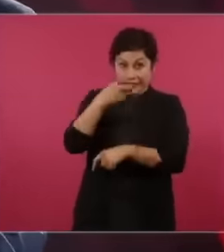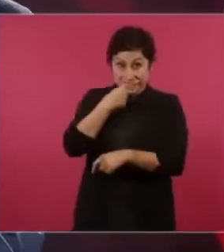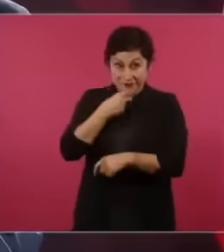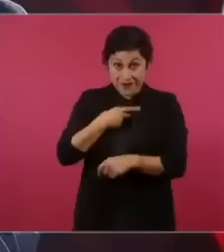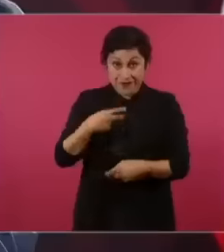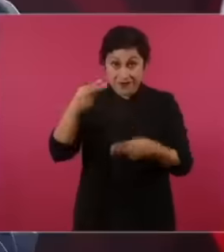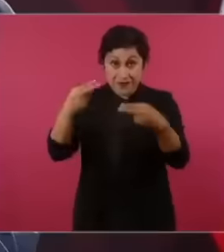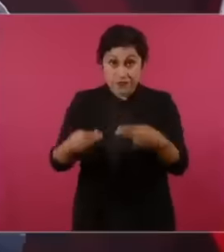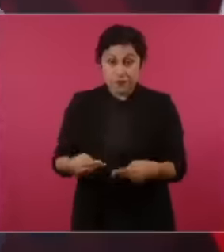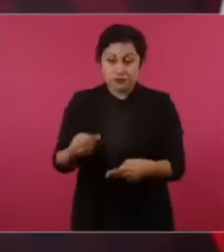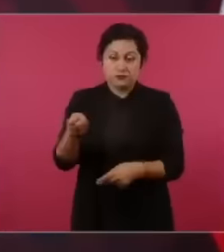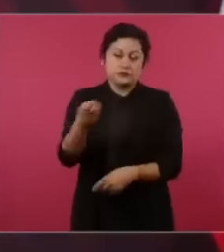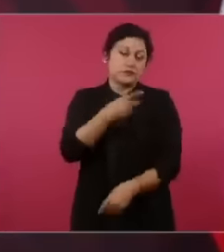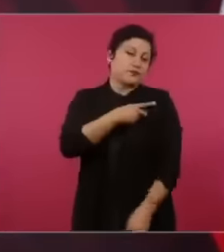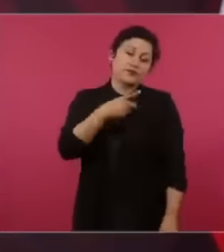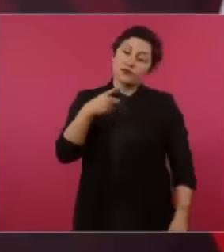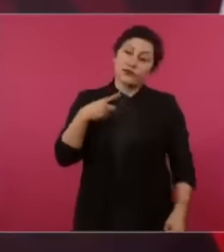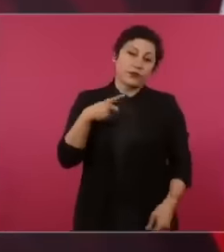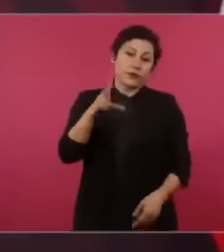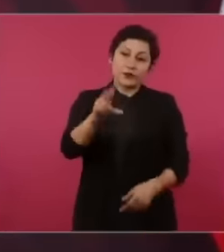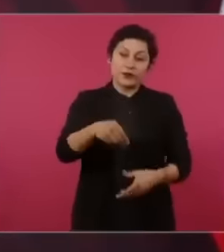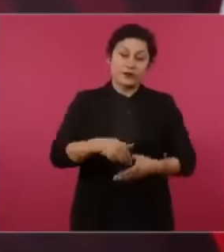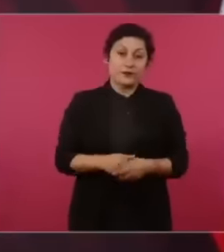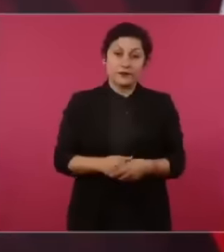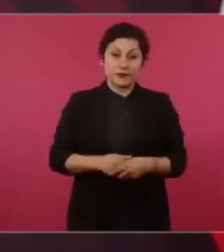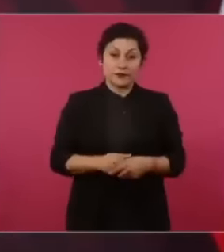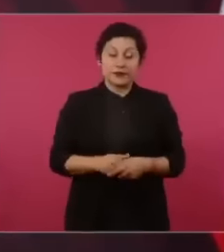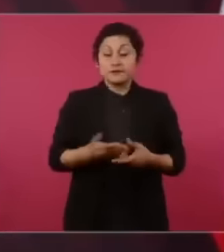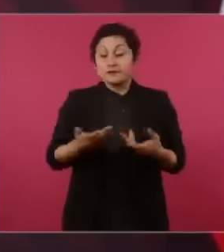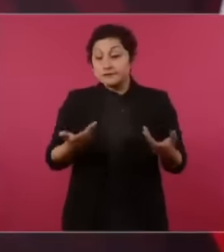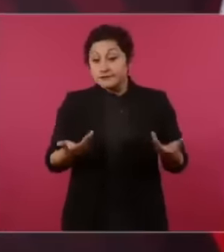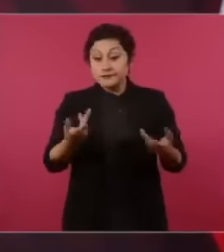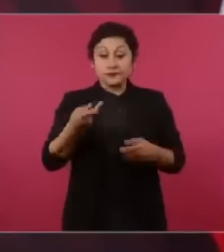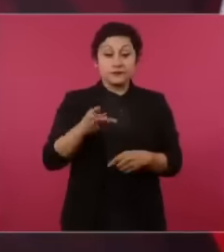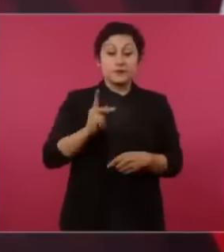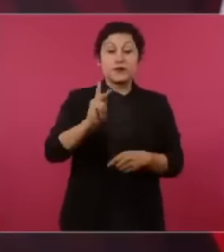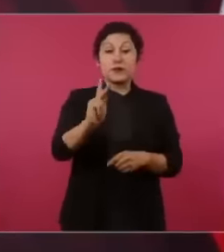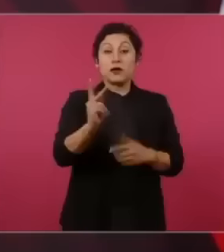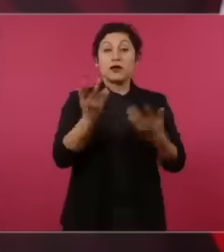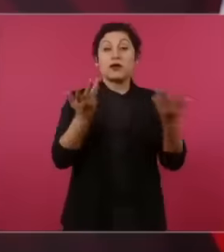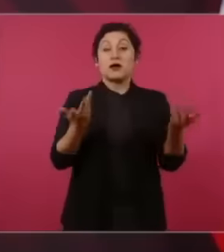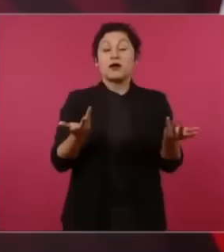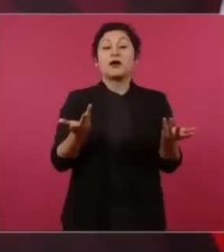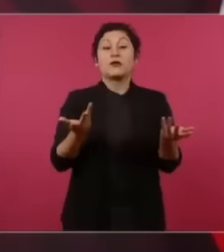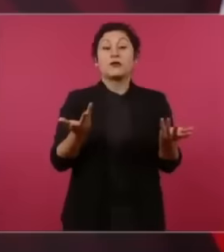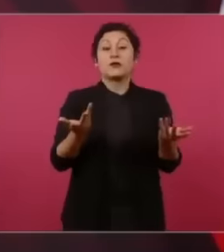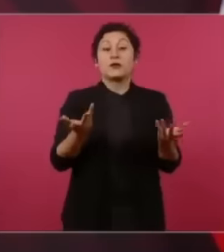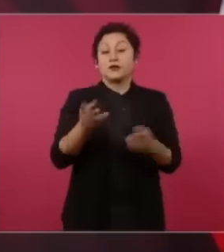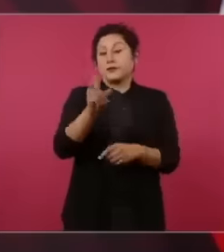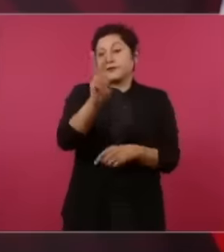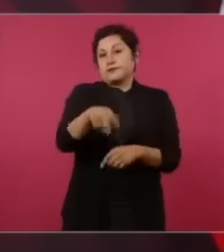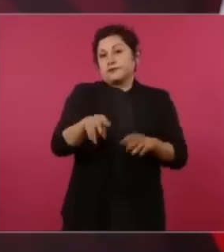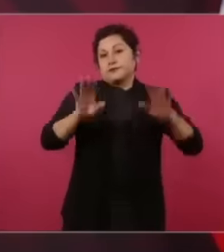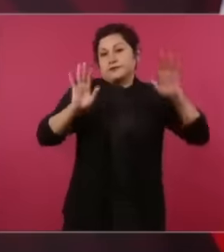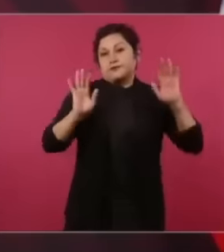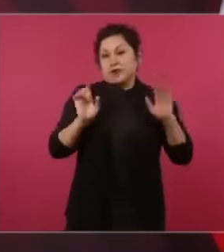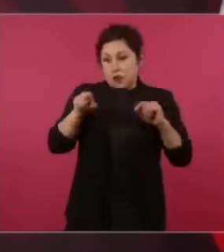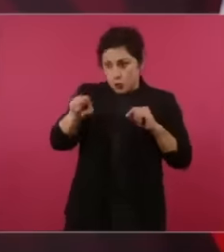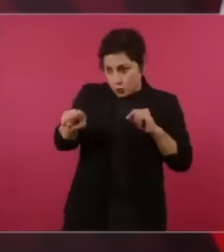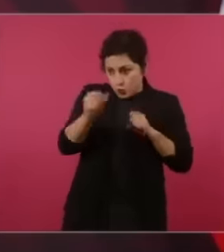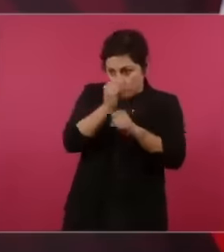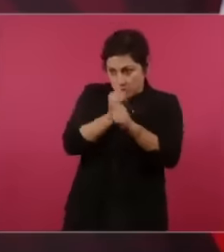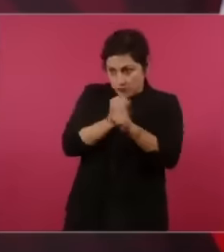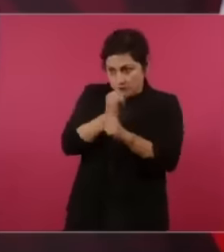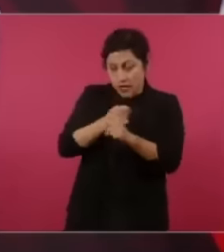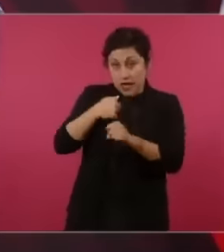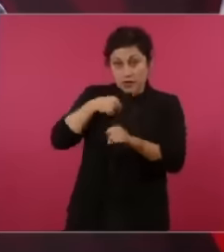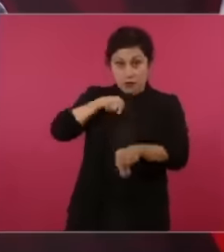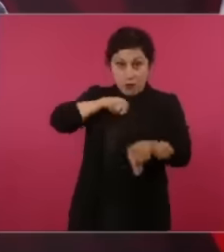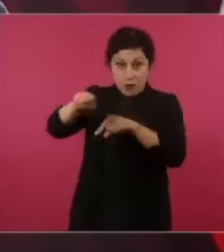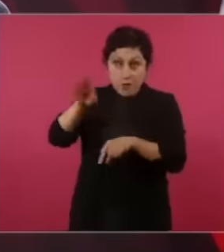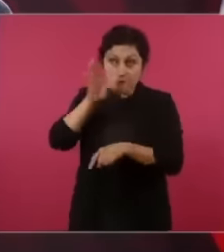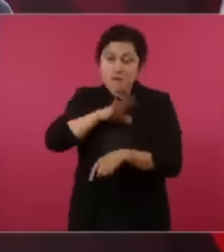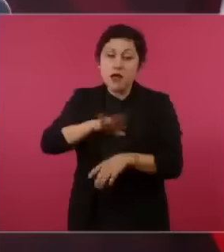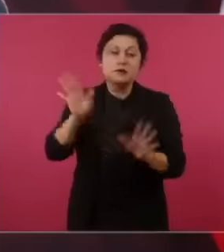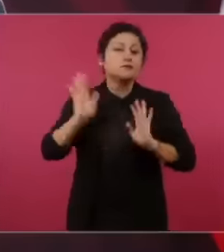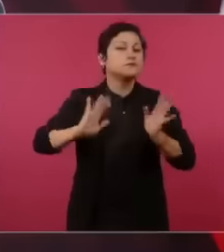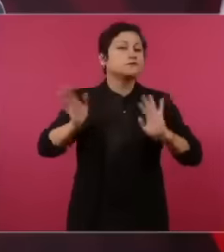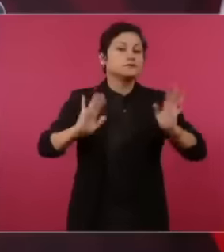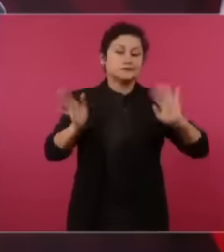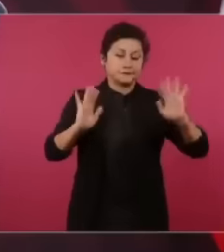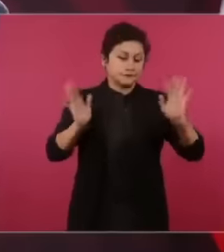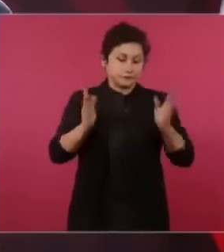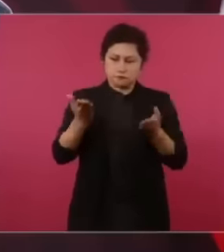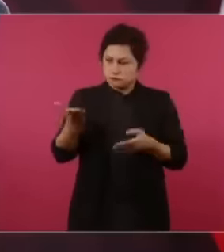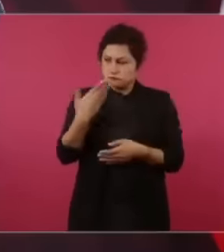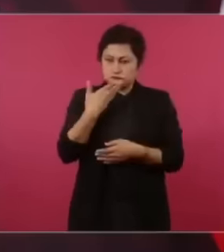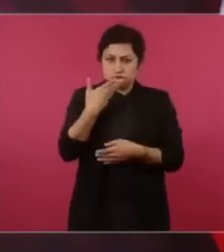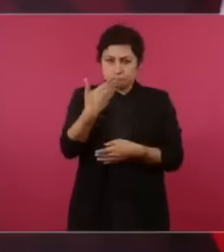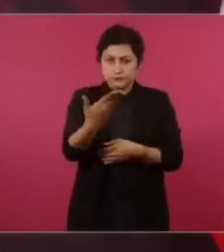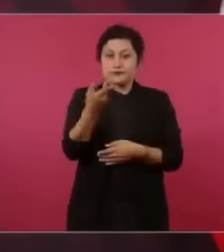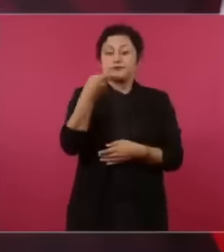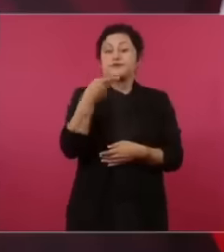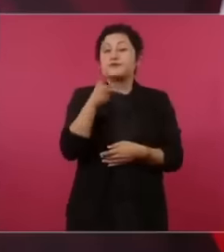matter, I say I am not against your investigation but there are